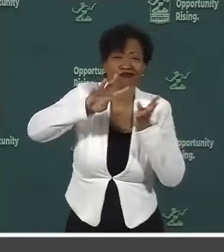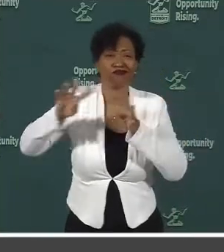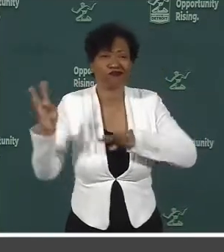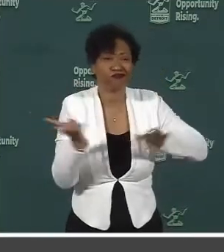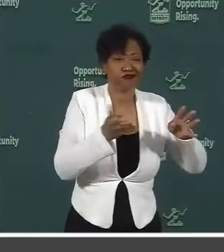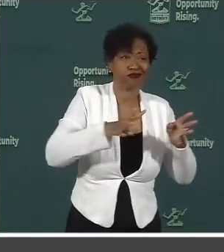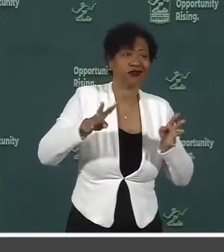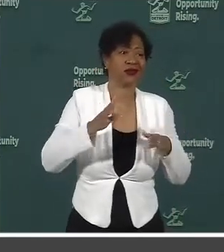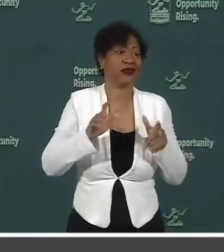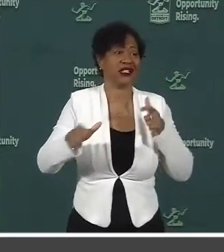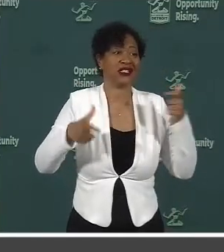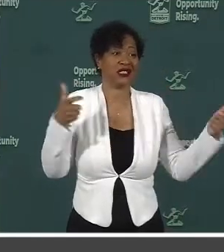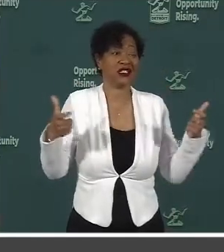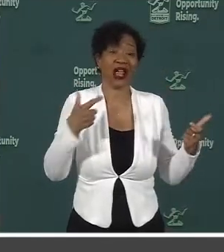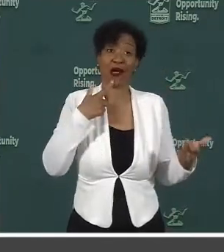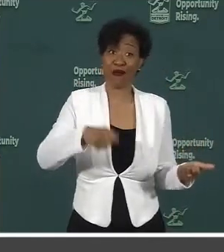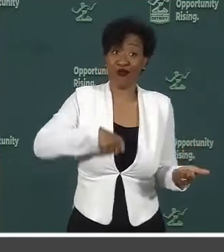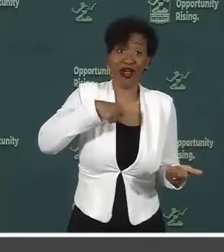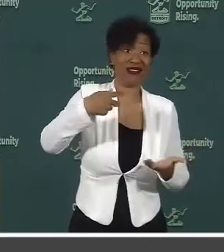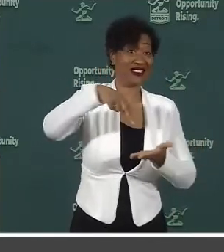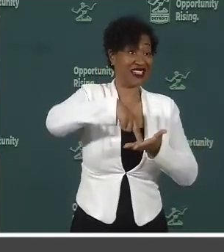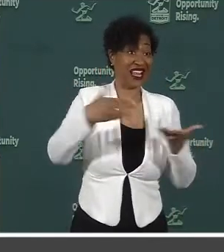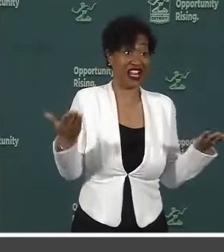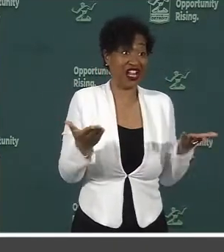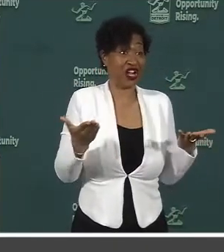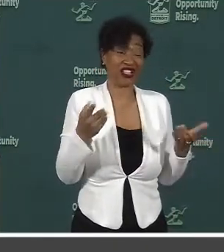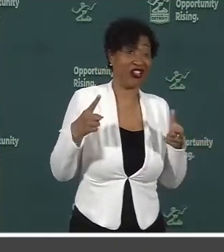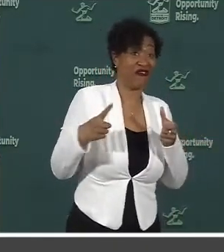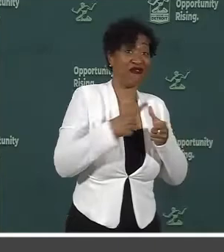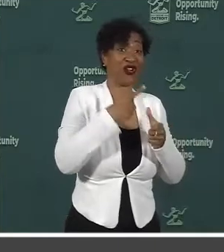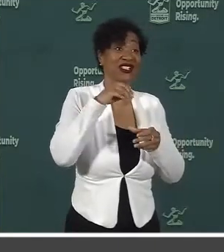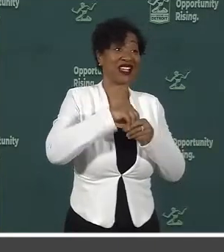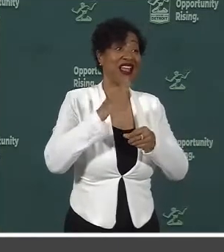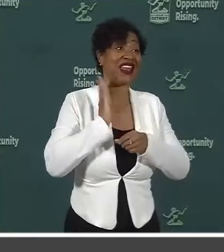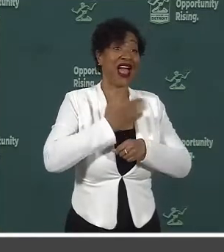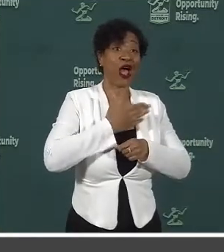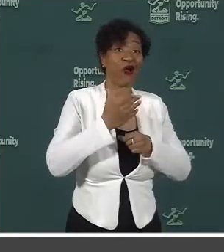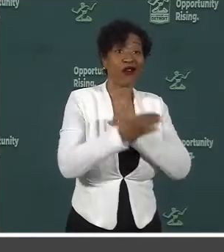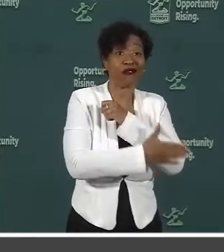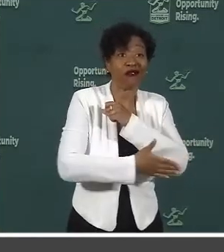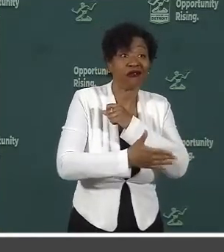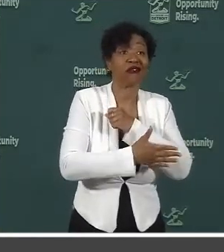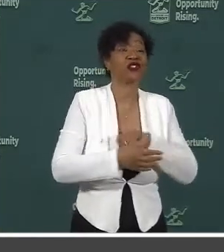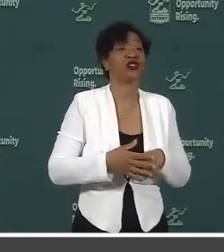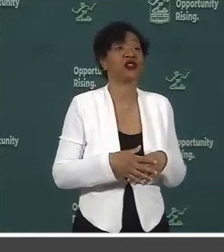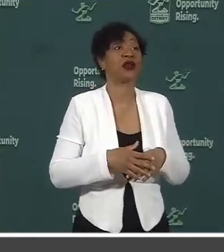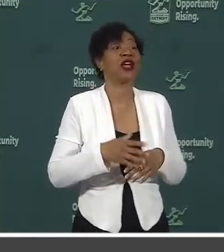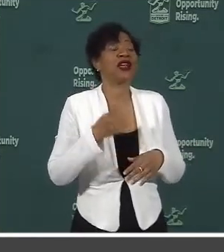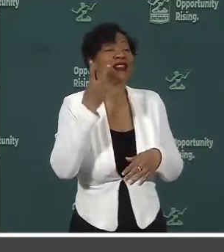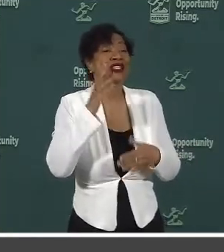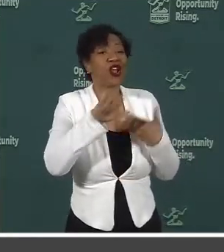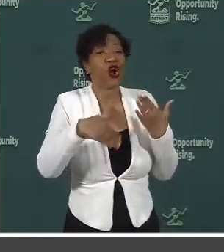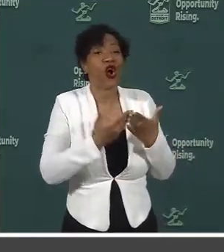STANDING WHERE I AM I'M PROUD TO SEE ALL OF OUR MEMBERS ALL OF OUR APPRENTICES THE MAYOR WAS INSTRUMENTAL IN WORKING